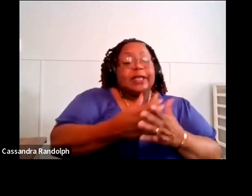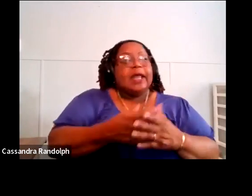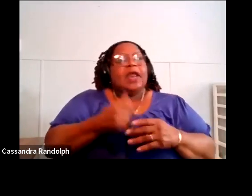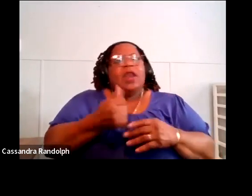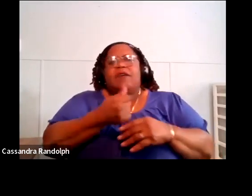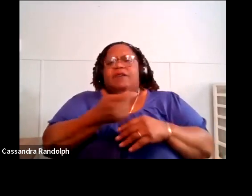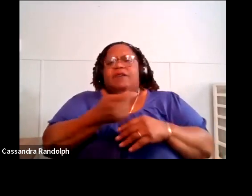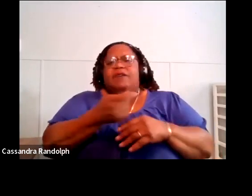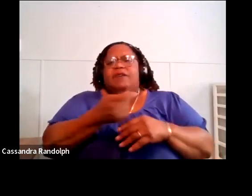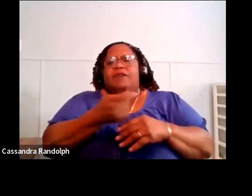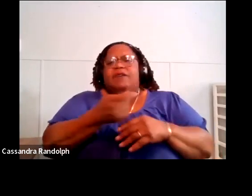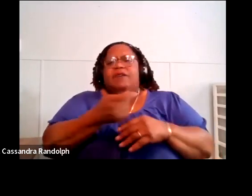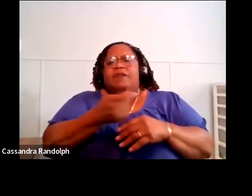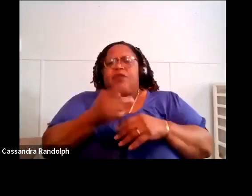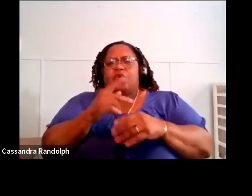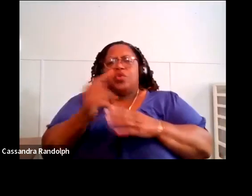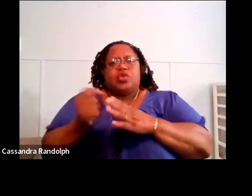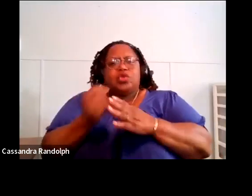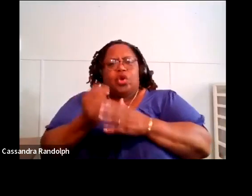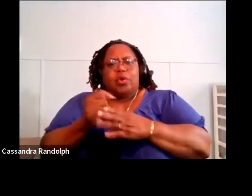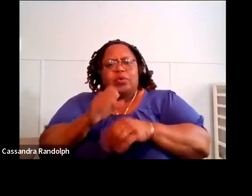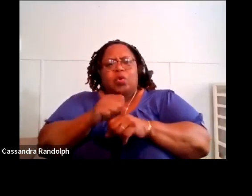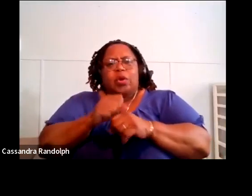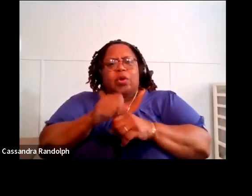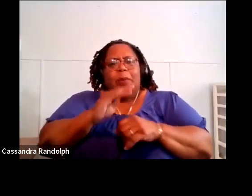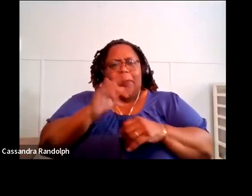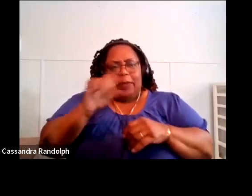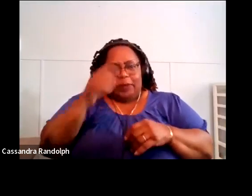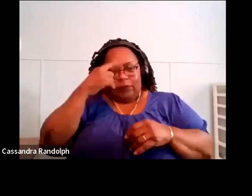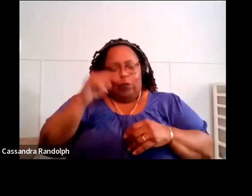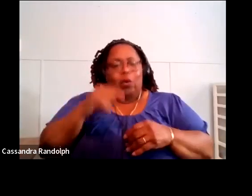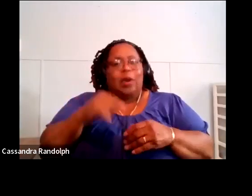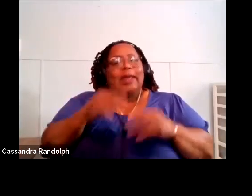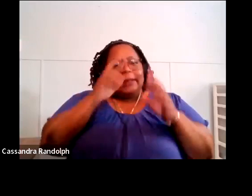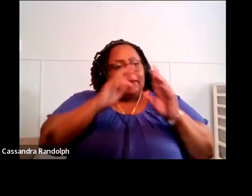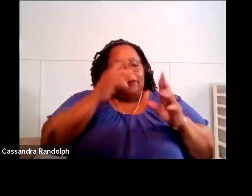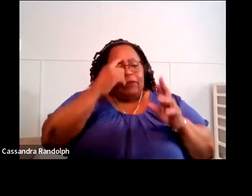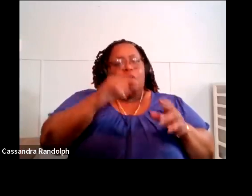agenda to advance a dignity for incarcerated a dignity for incarcerated women to